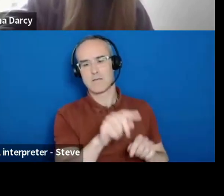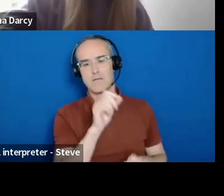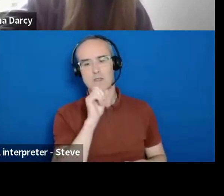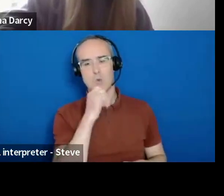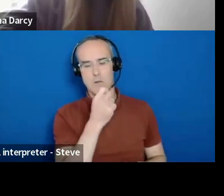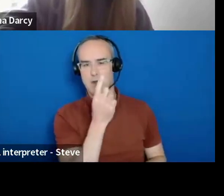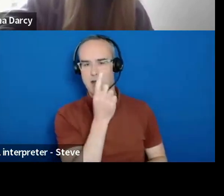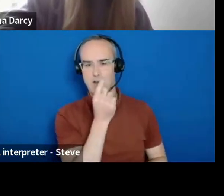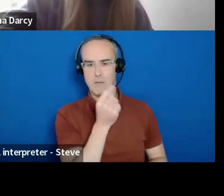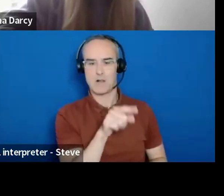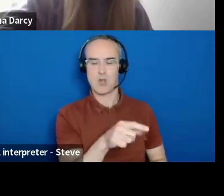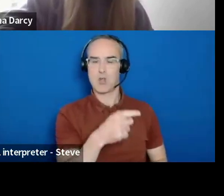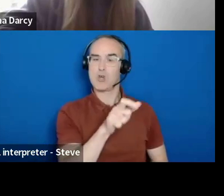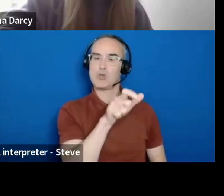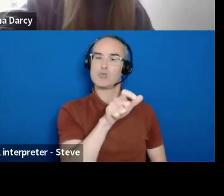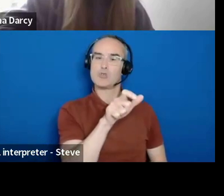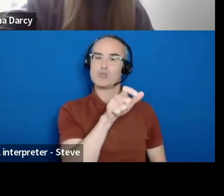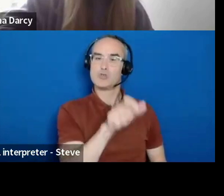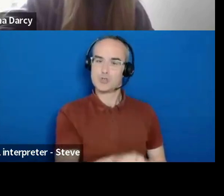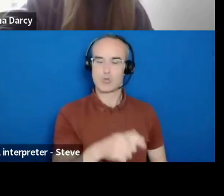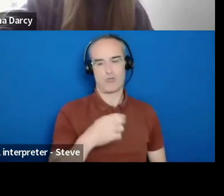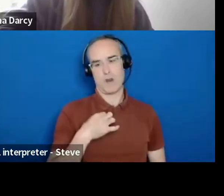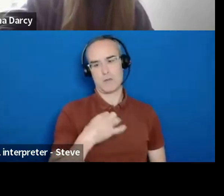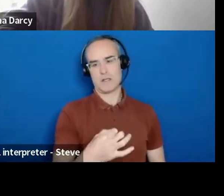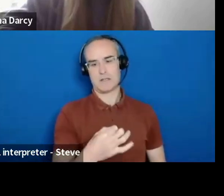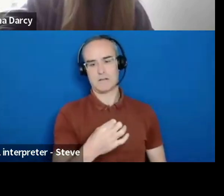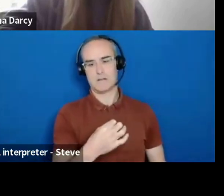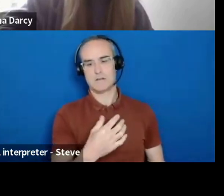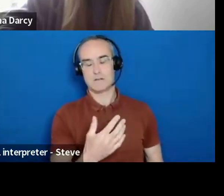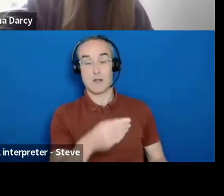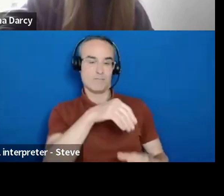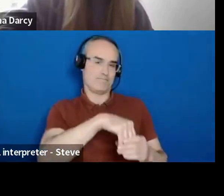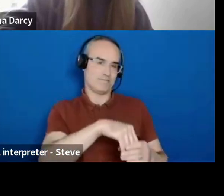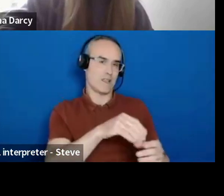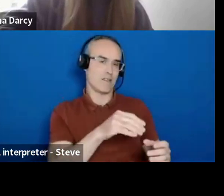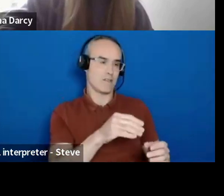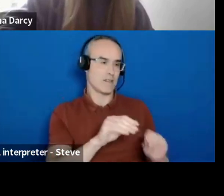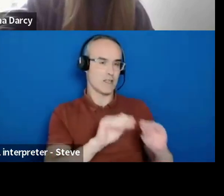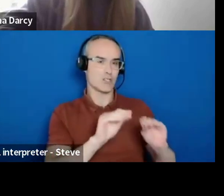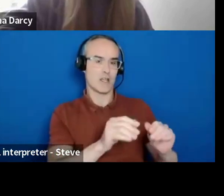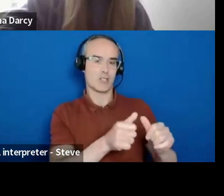the student representative. So, and within the education sector as a whole, I think kind of